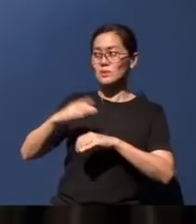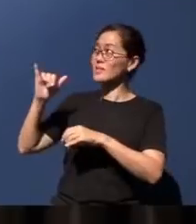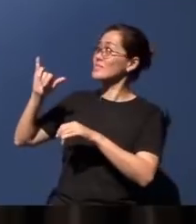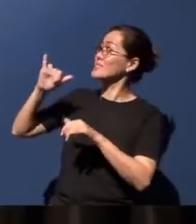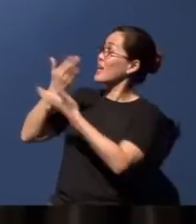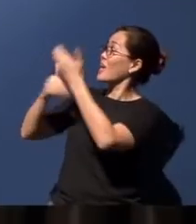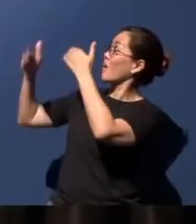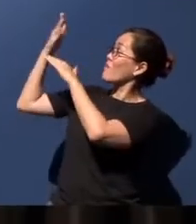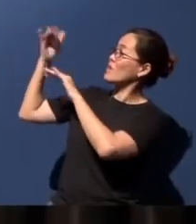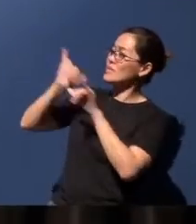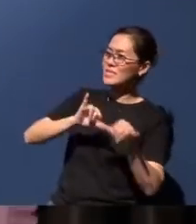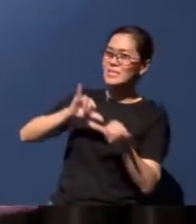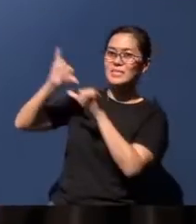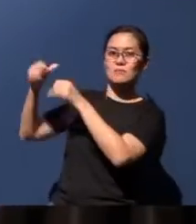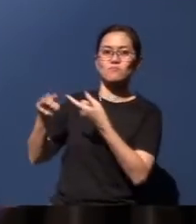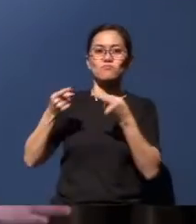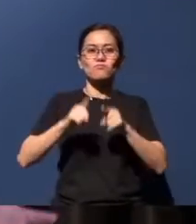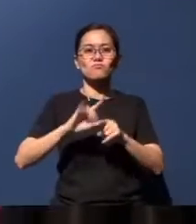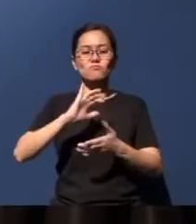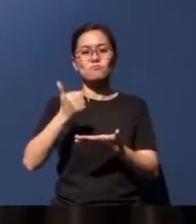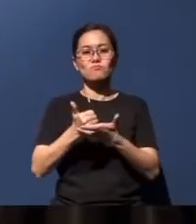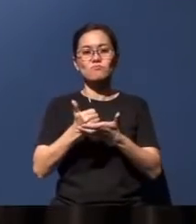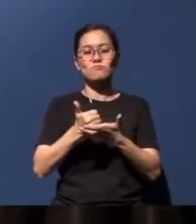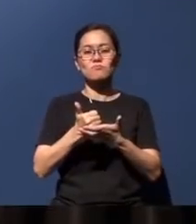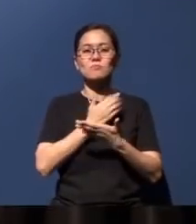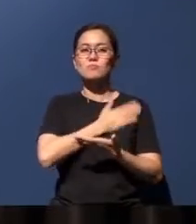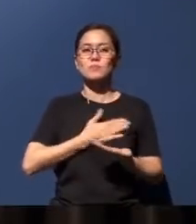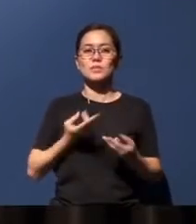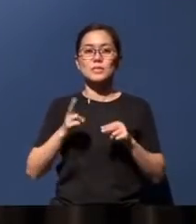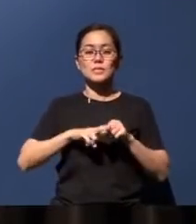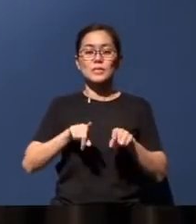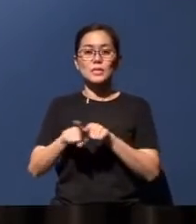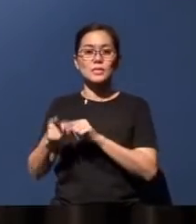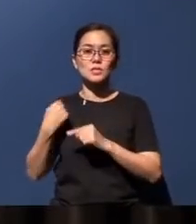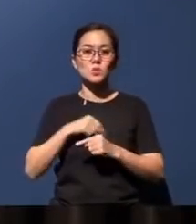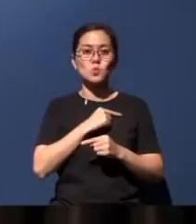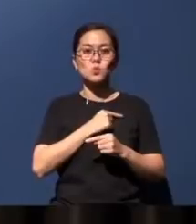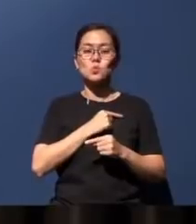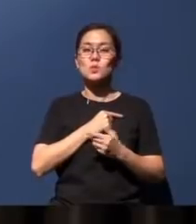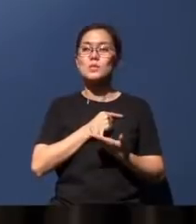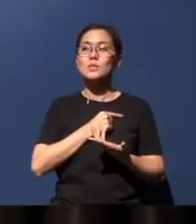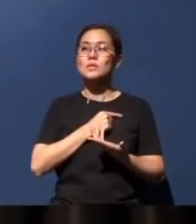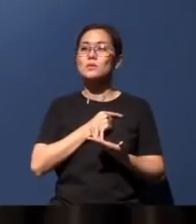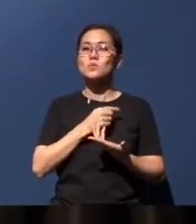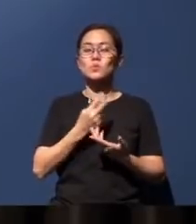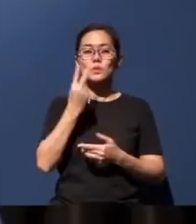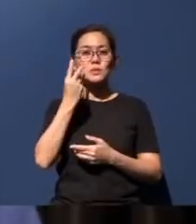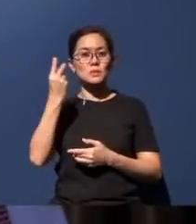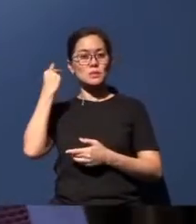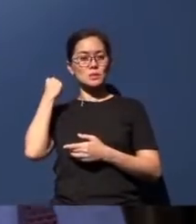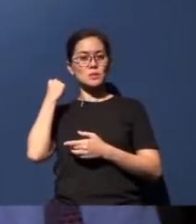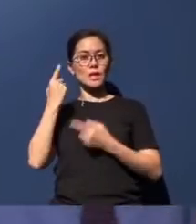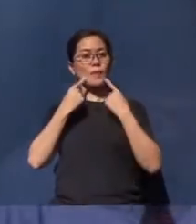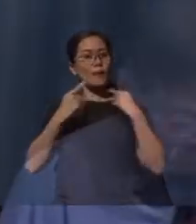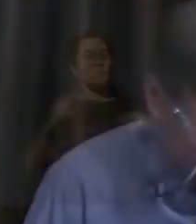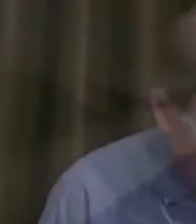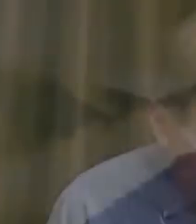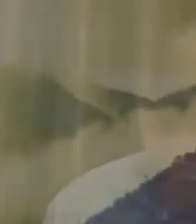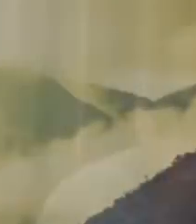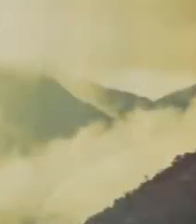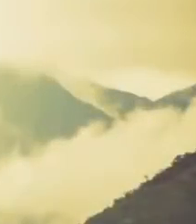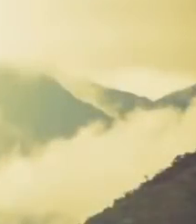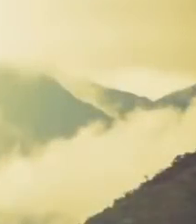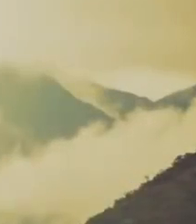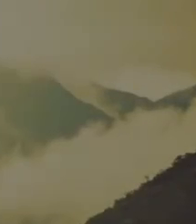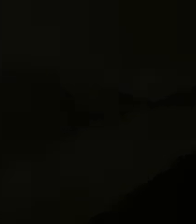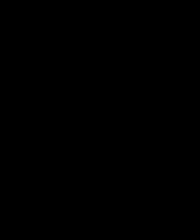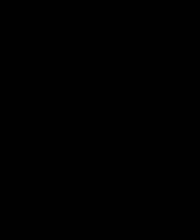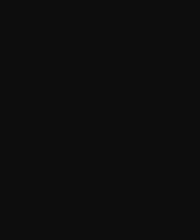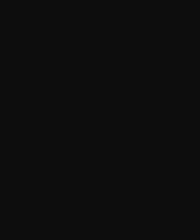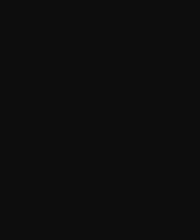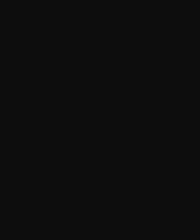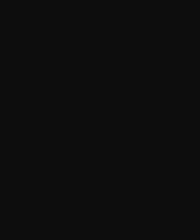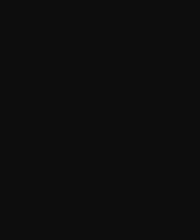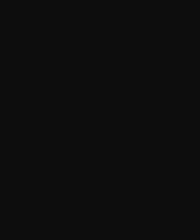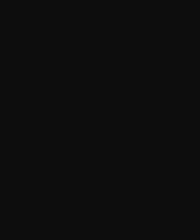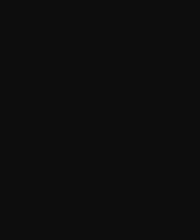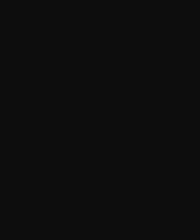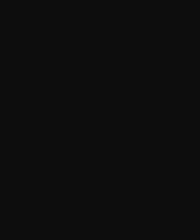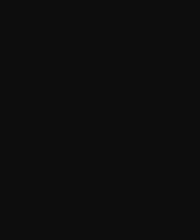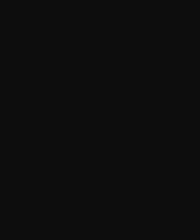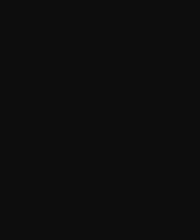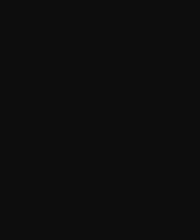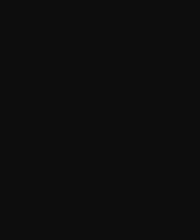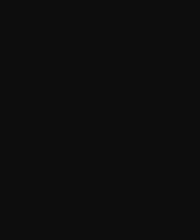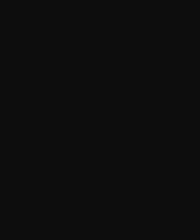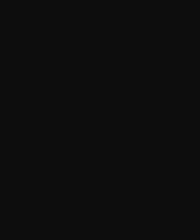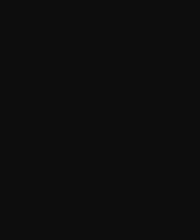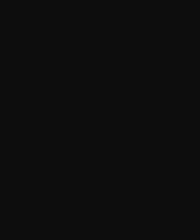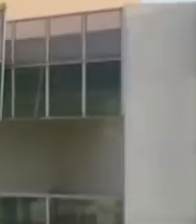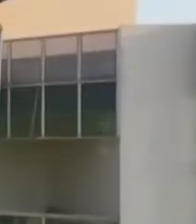in Heaven, Amen. Please be seated as we see the announcements on video.